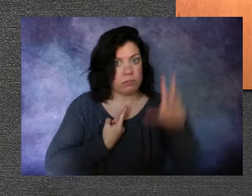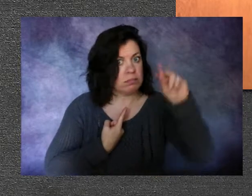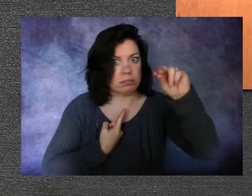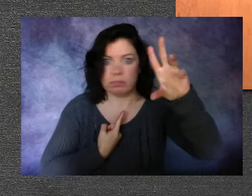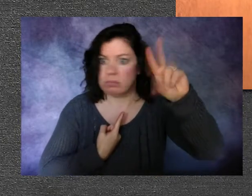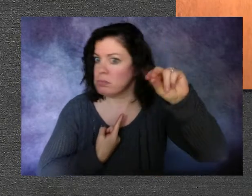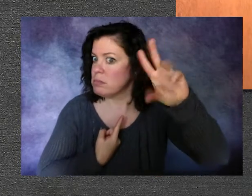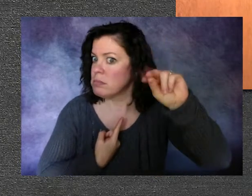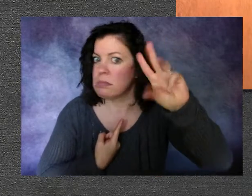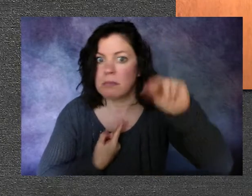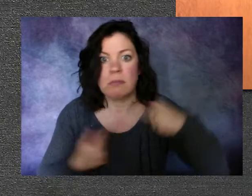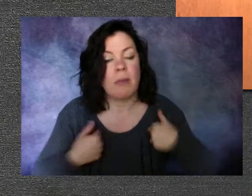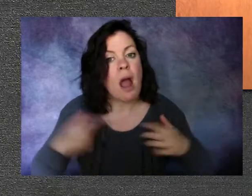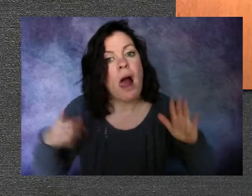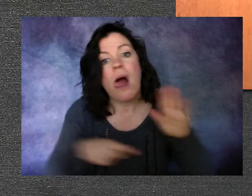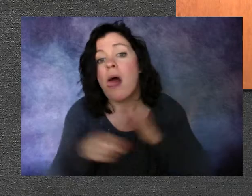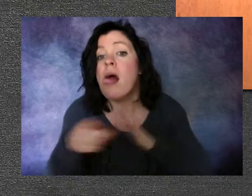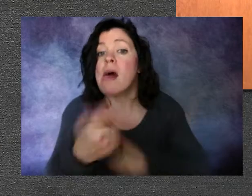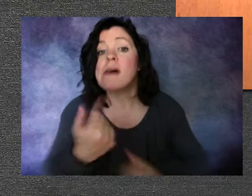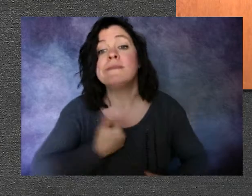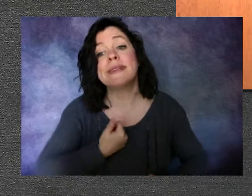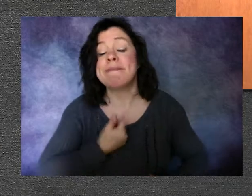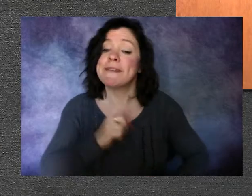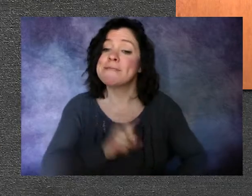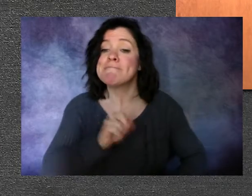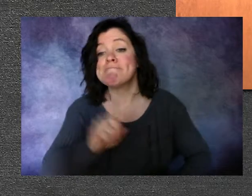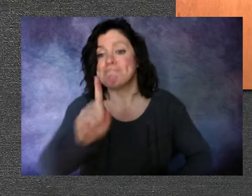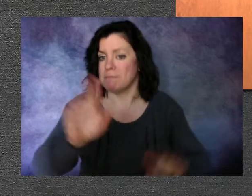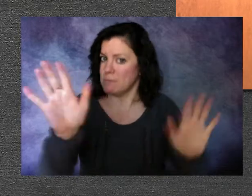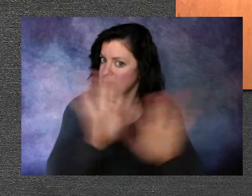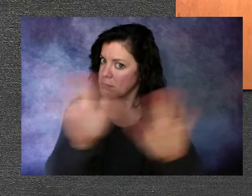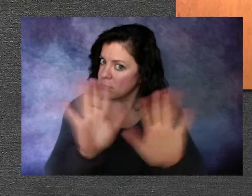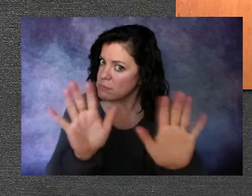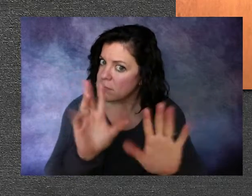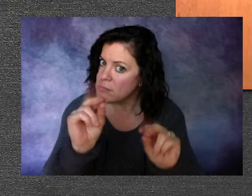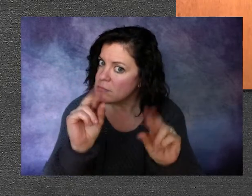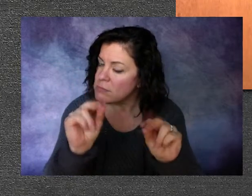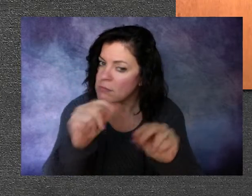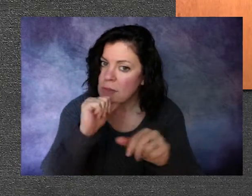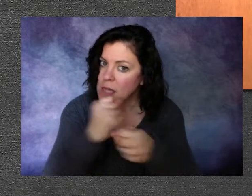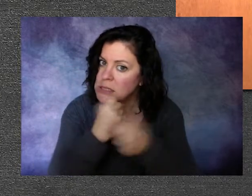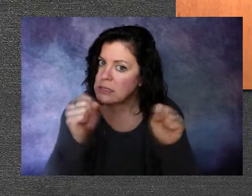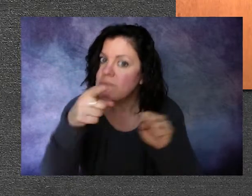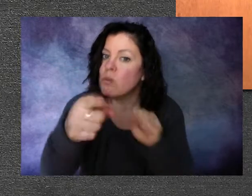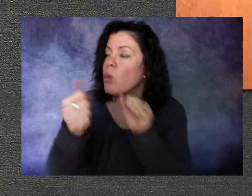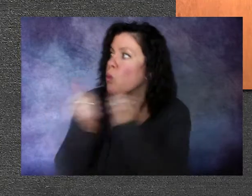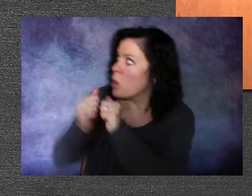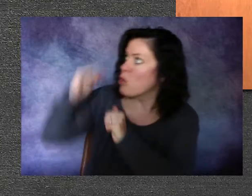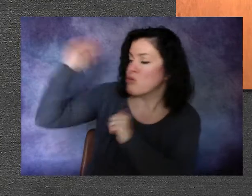We cannot do that because we should never go somewhere without an adult, right?